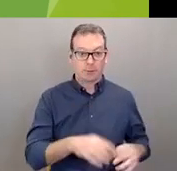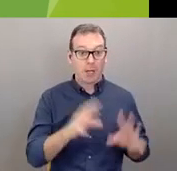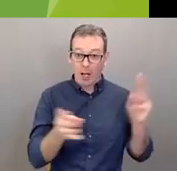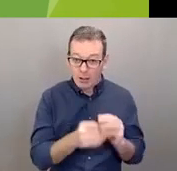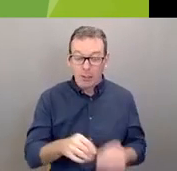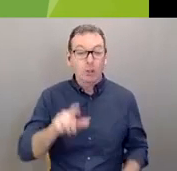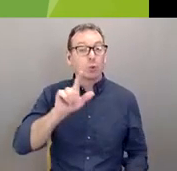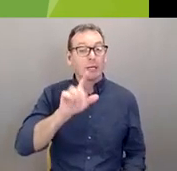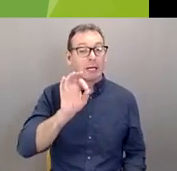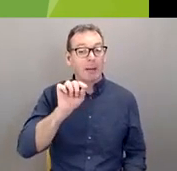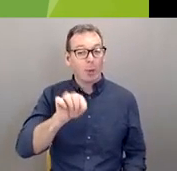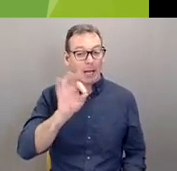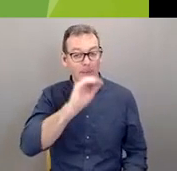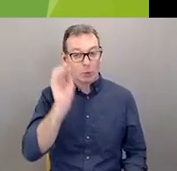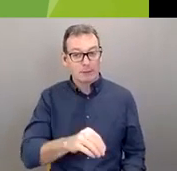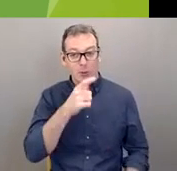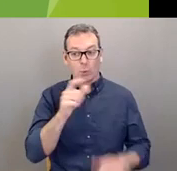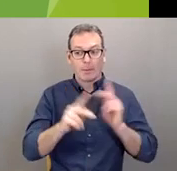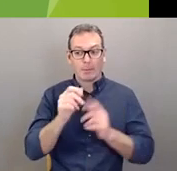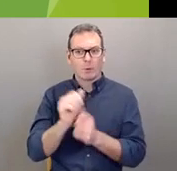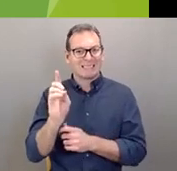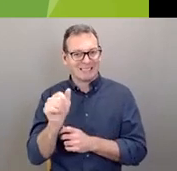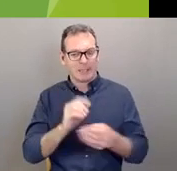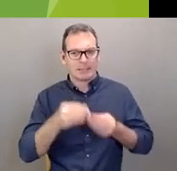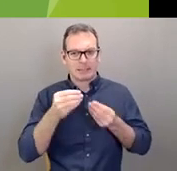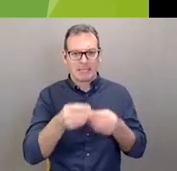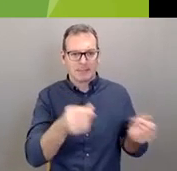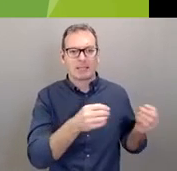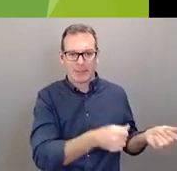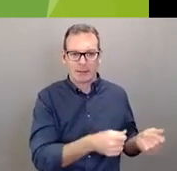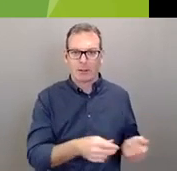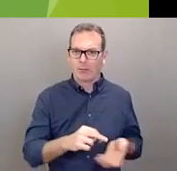of disability income expenditure this means that the share of disability income accounted